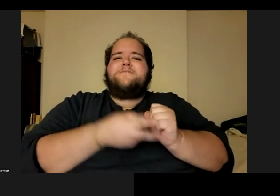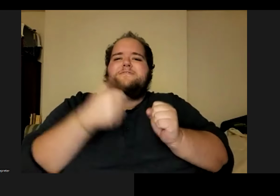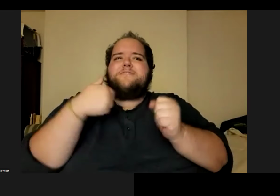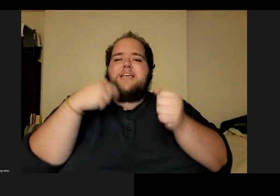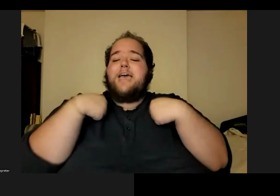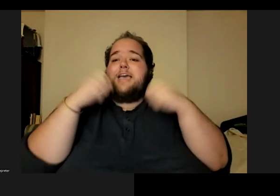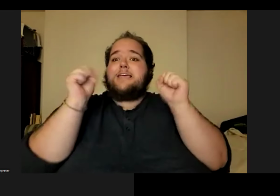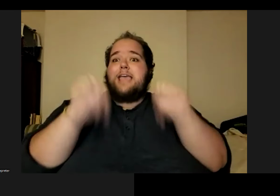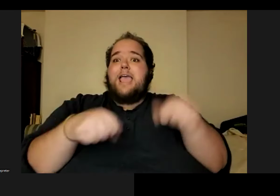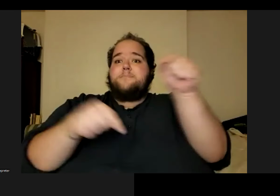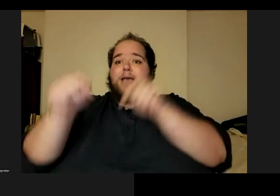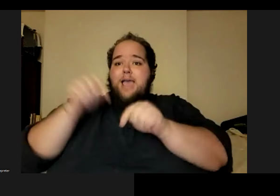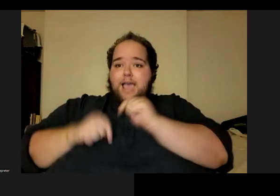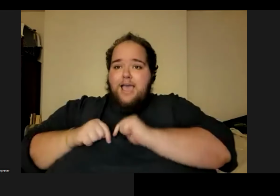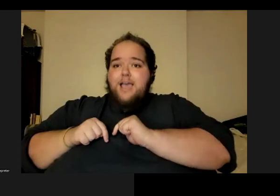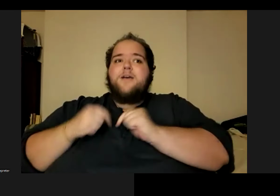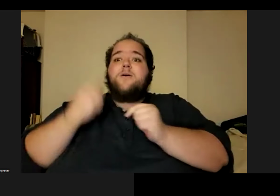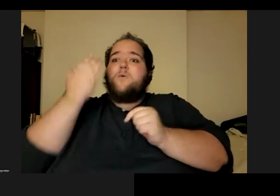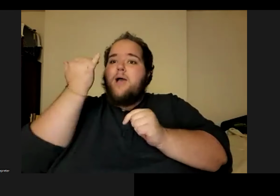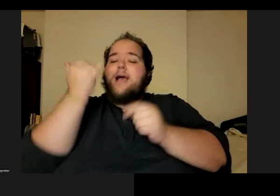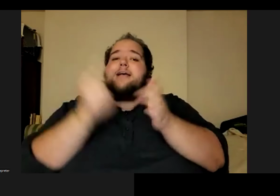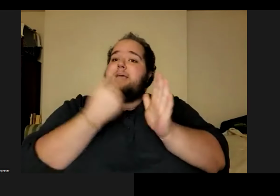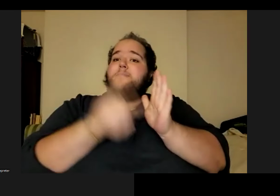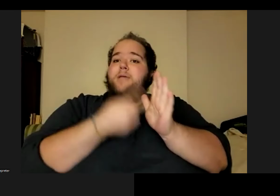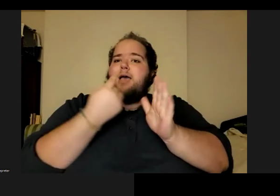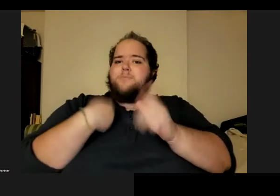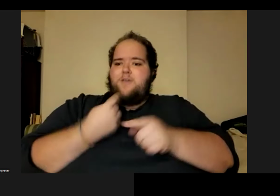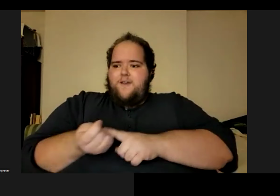sometimes there's stuff that you've cut out Thats like, hey, I actually loved that.